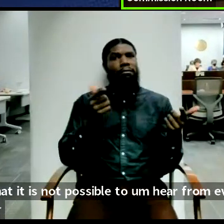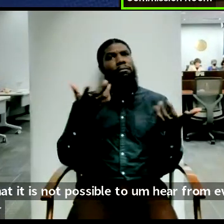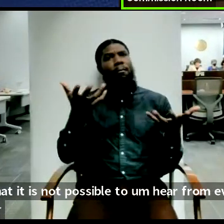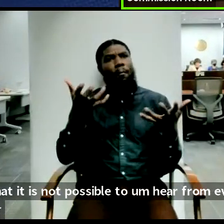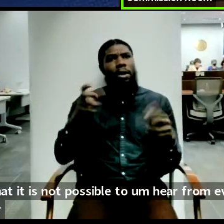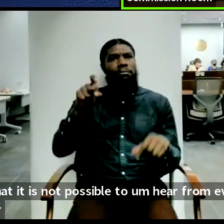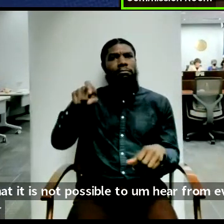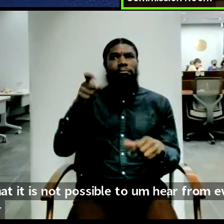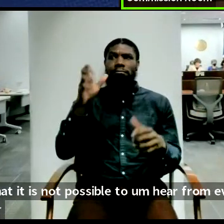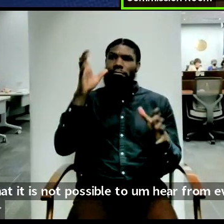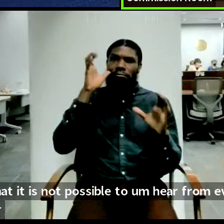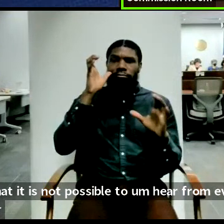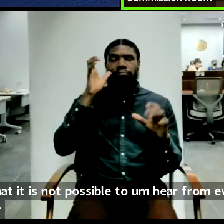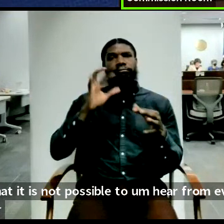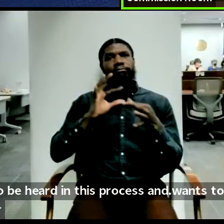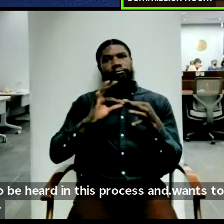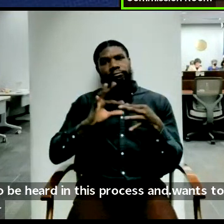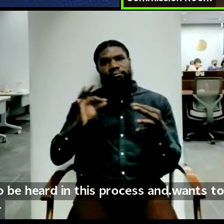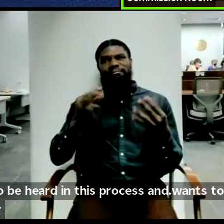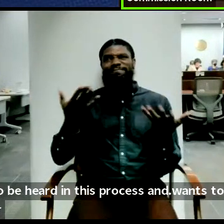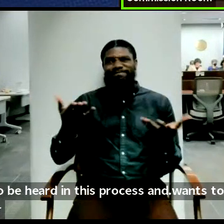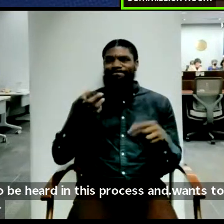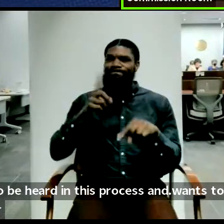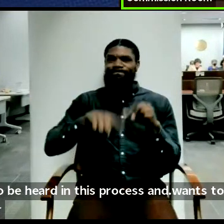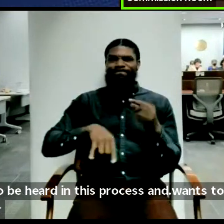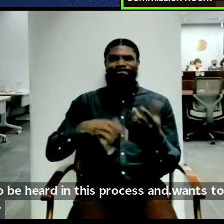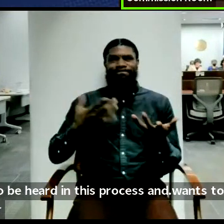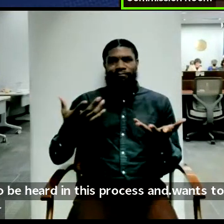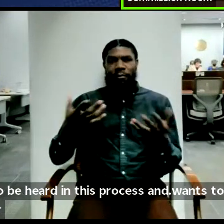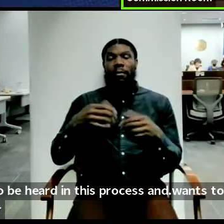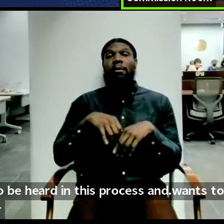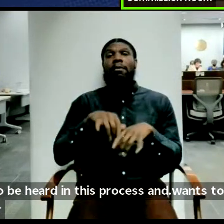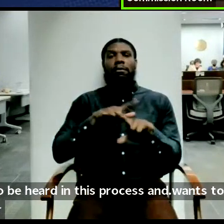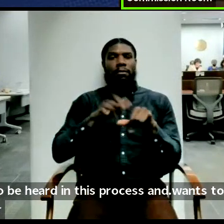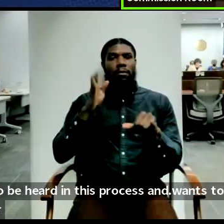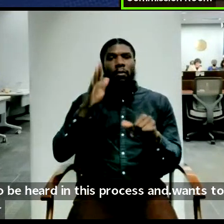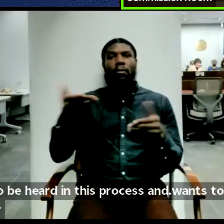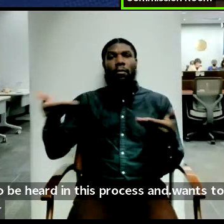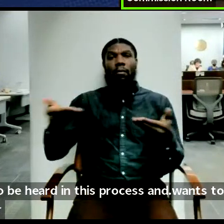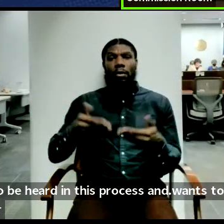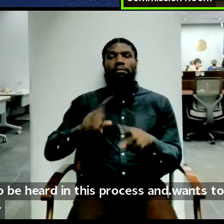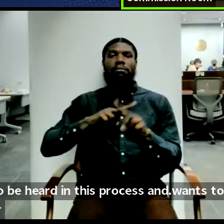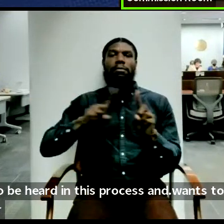in this process and so we also are going to be welcoming stakeholders and interested members